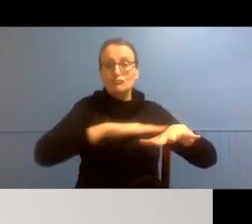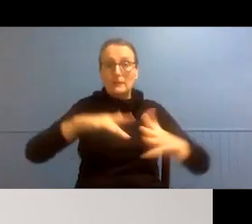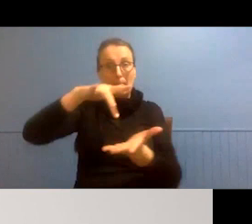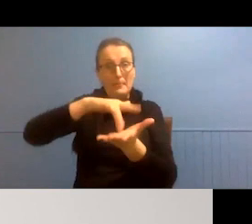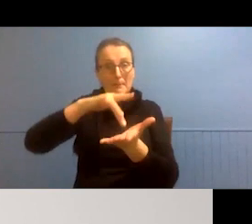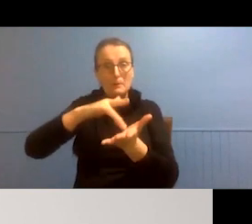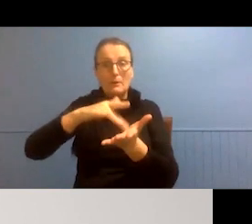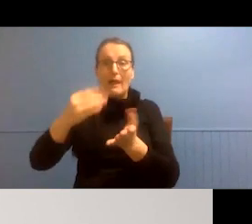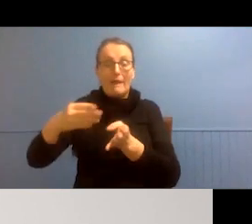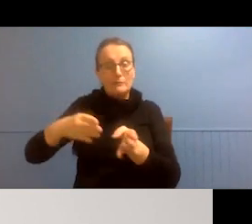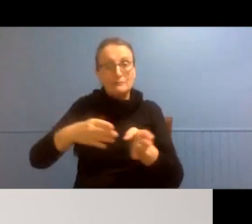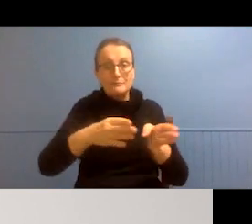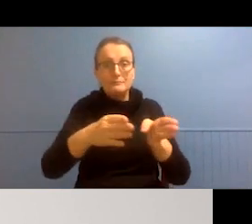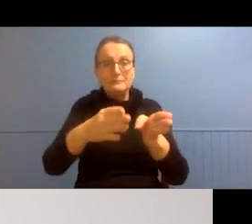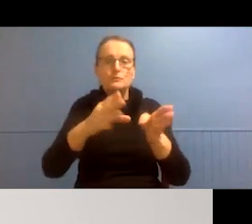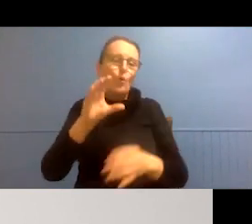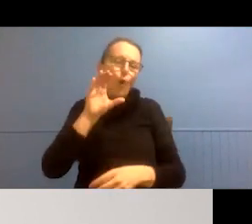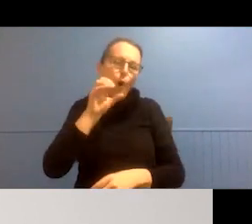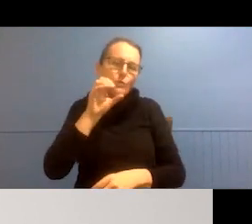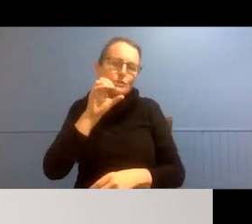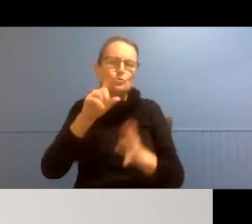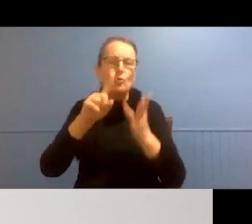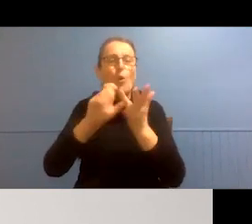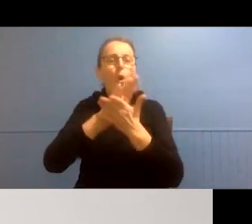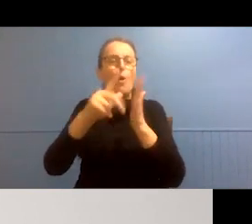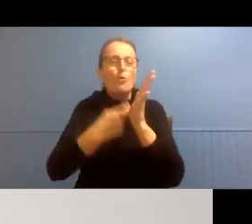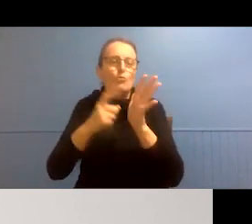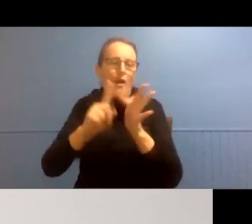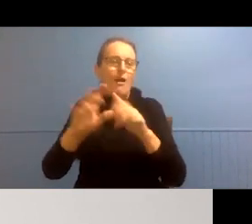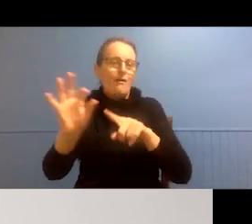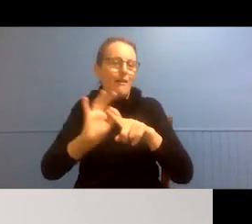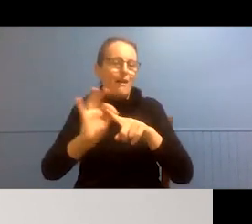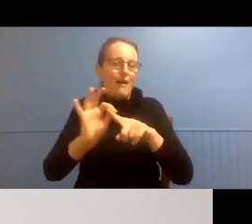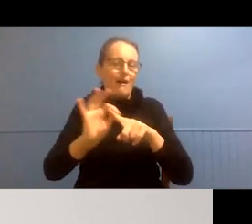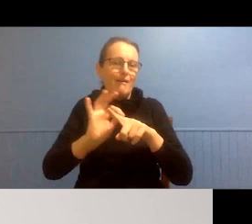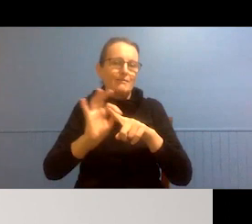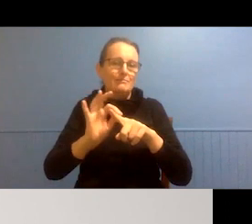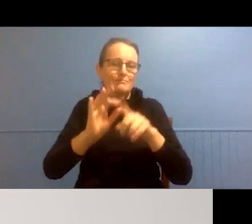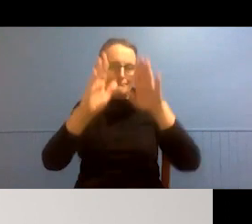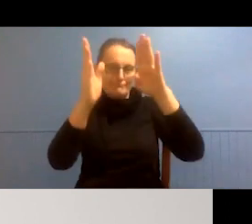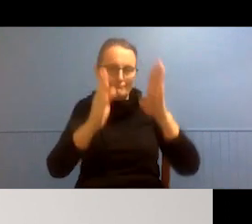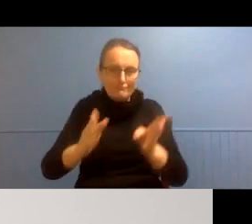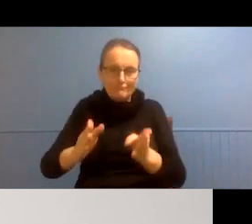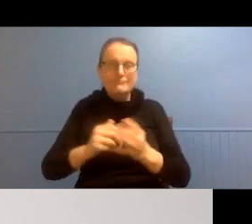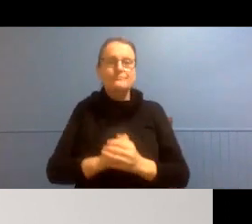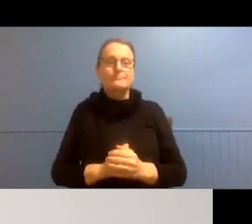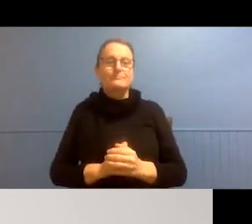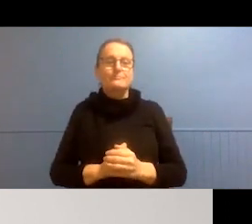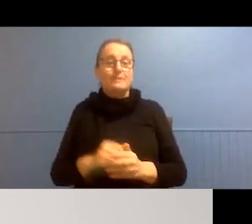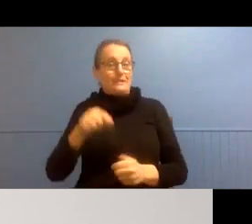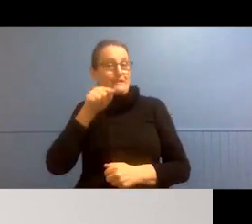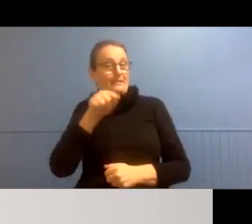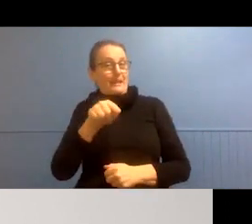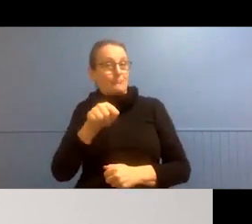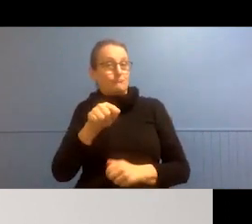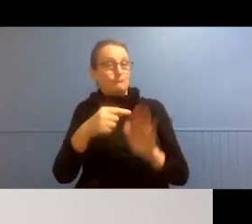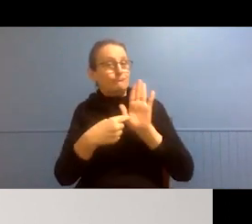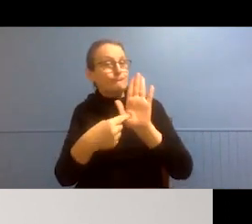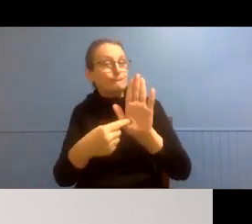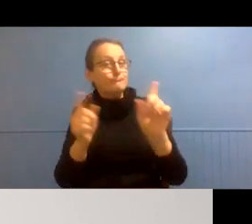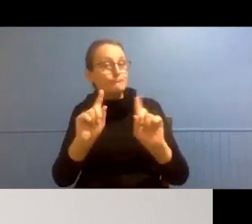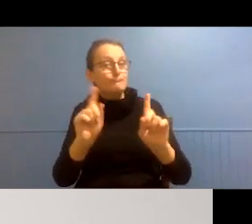an orange coloured ochre shape in the middle, which is to signify the